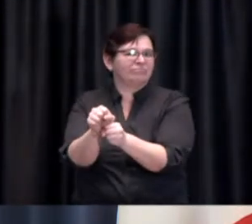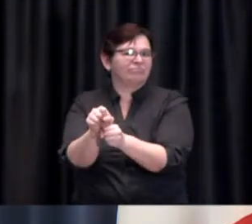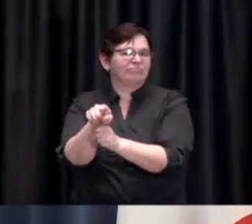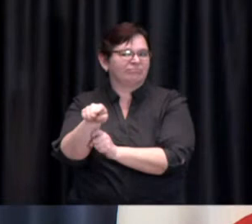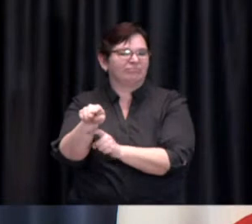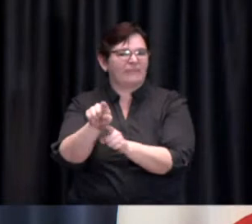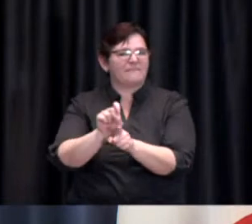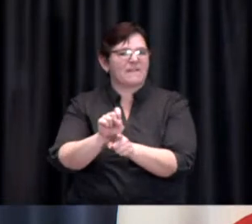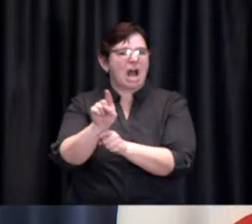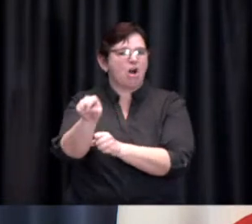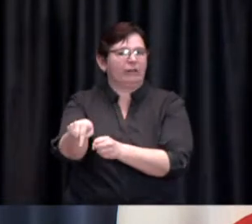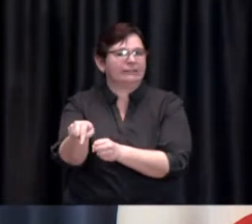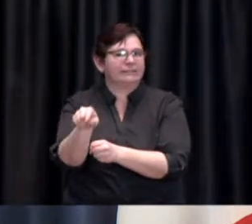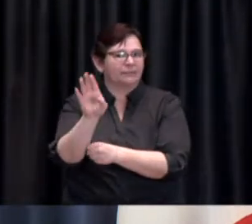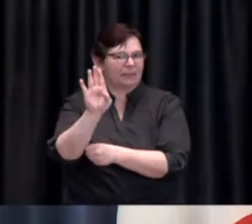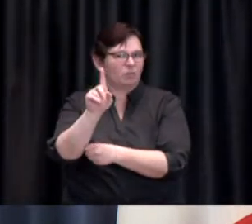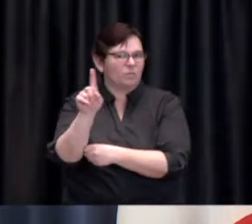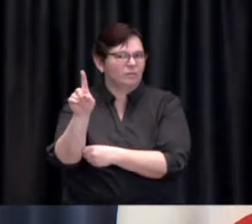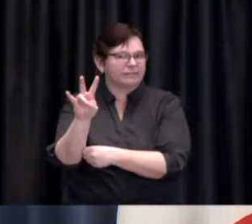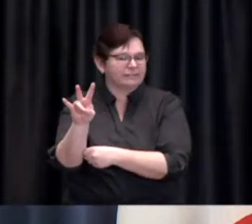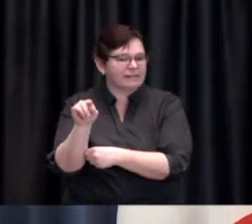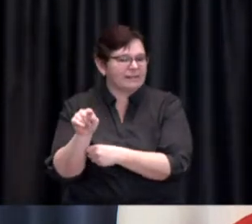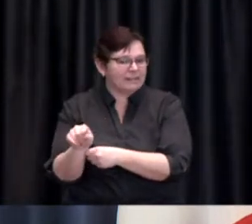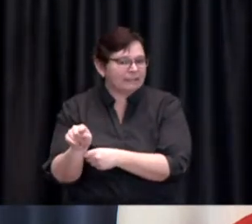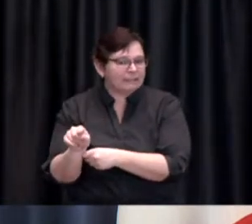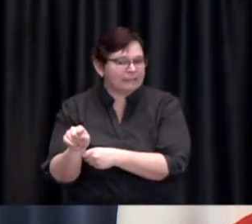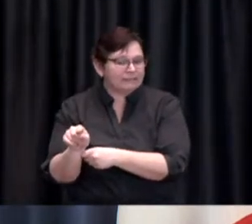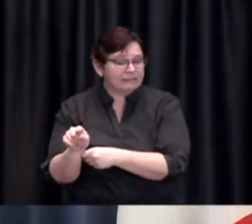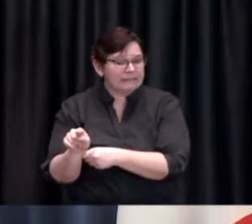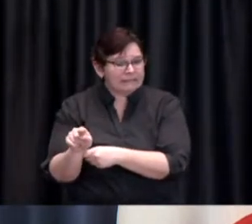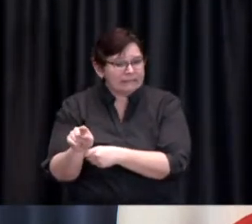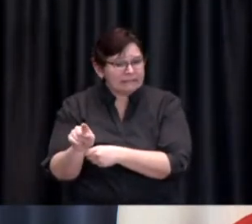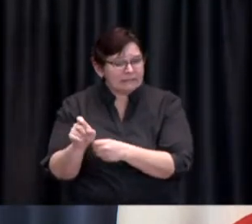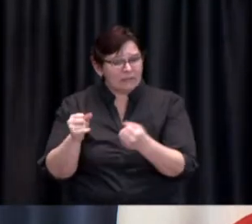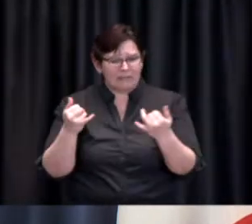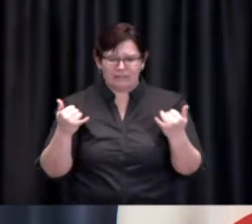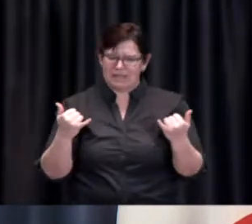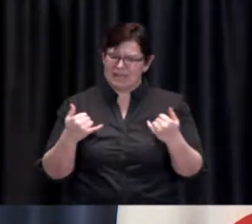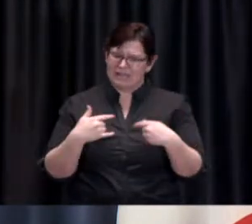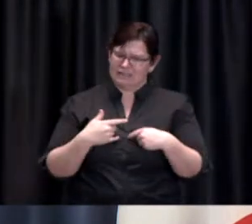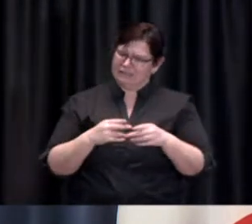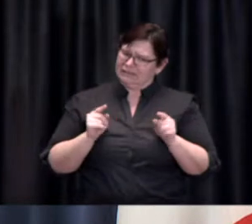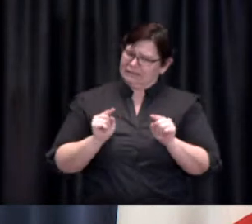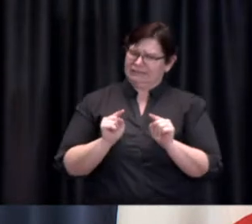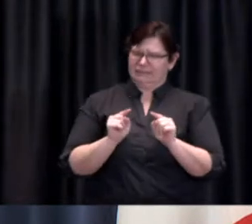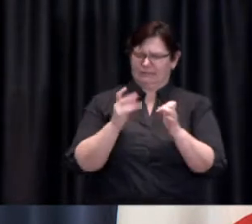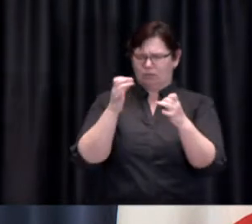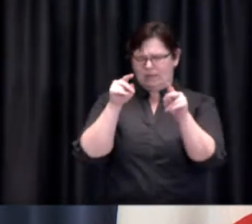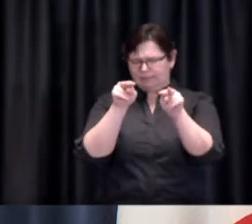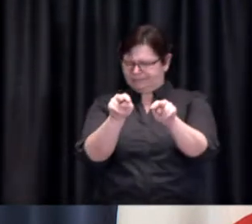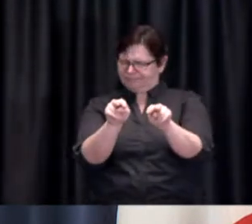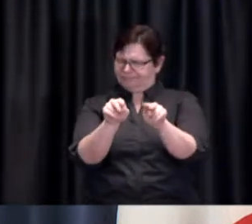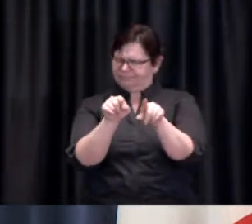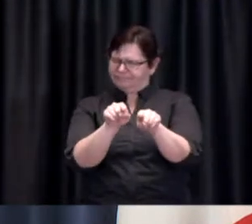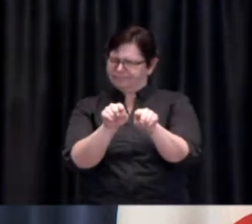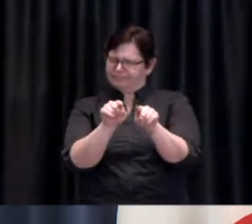The only trend I am prepared to cite at this point is that the screened positive total marches